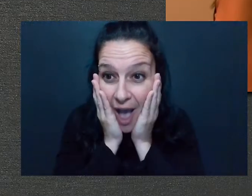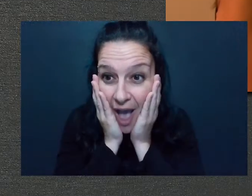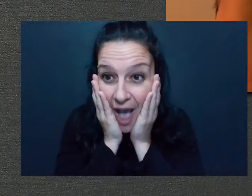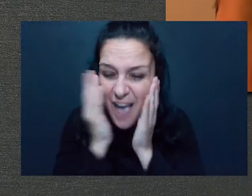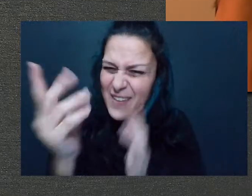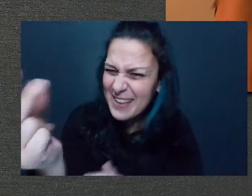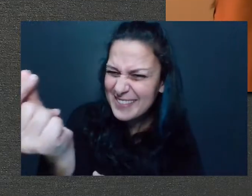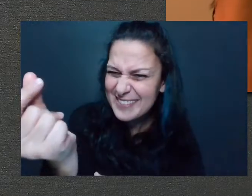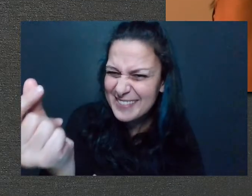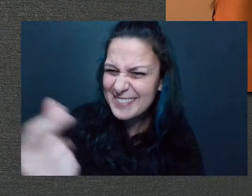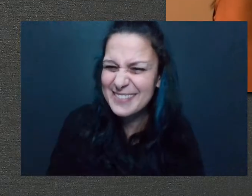just like that."